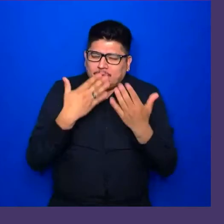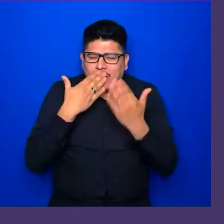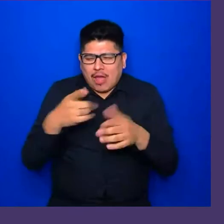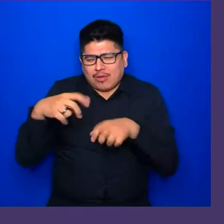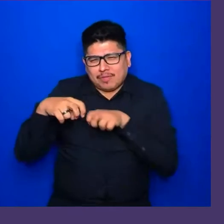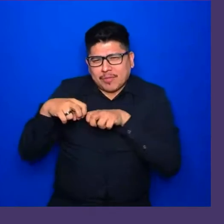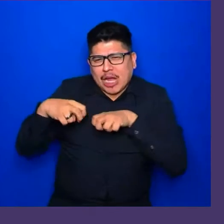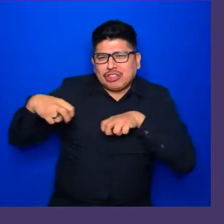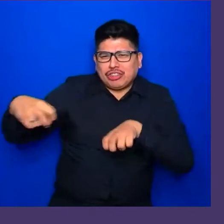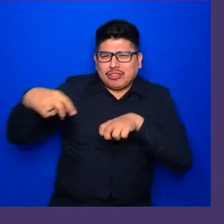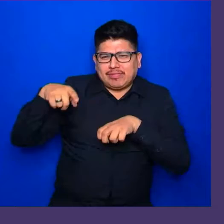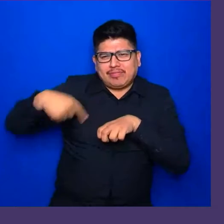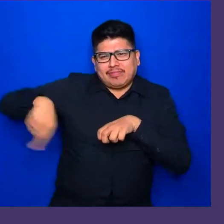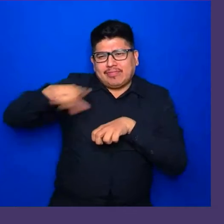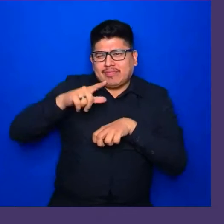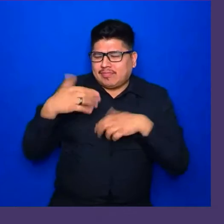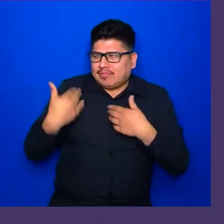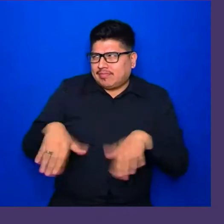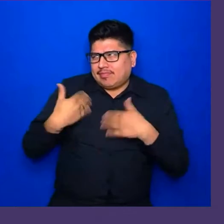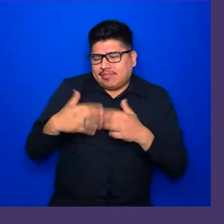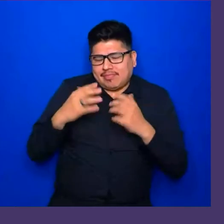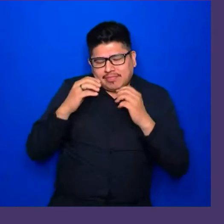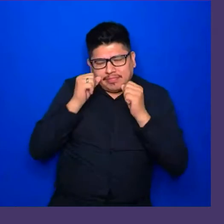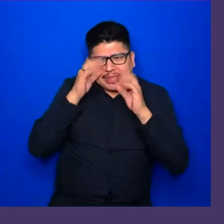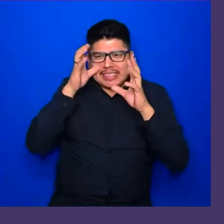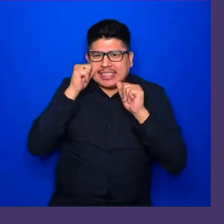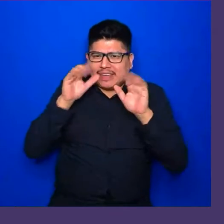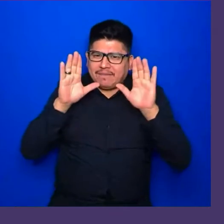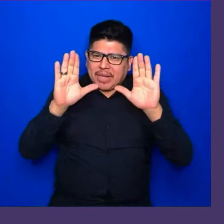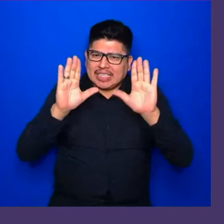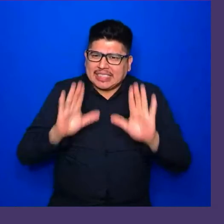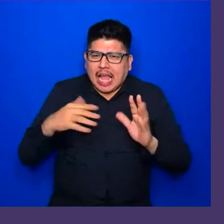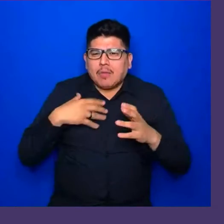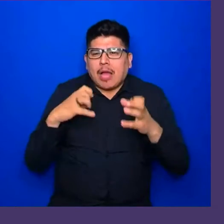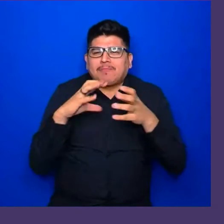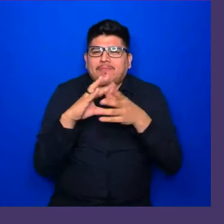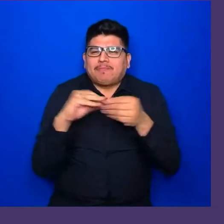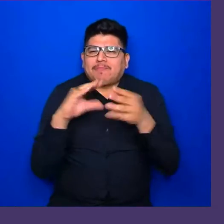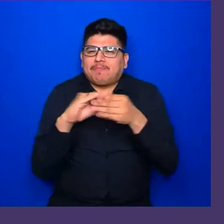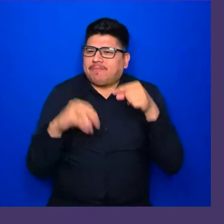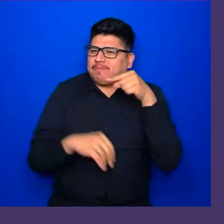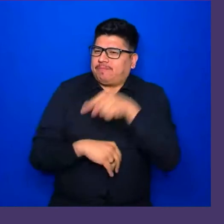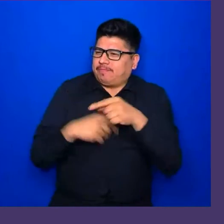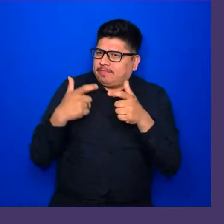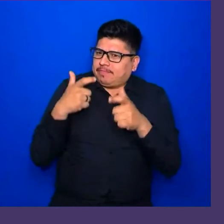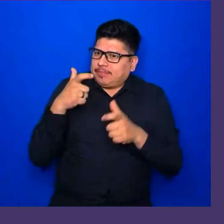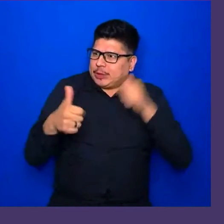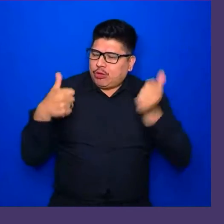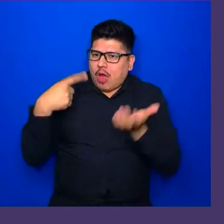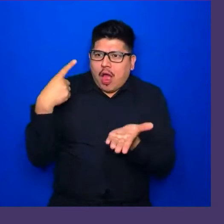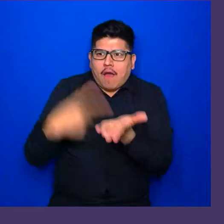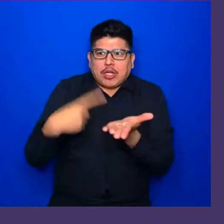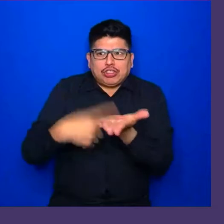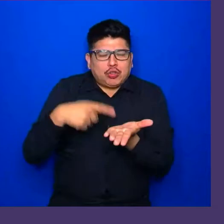I also want to mention that this is part of a bigger conversation. So much gratitude for the folks that came